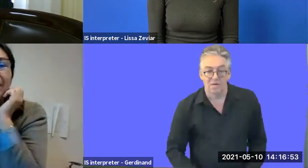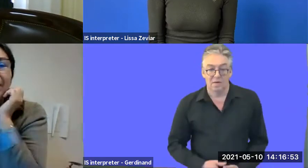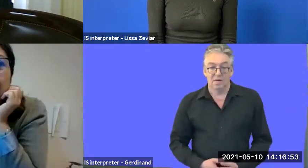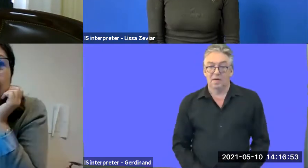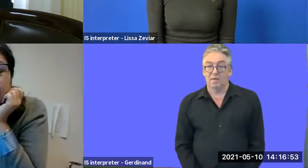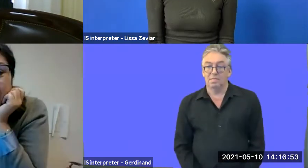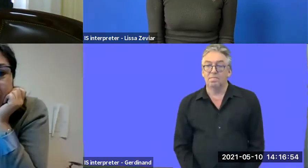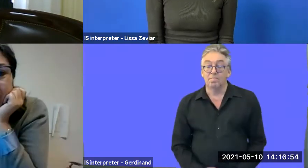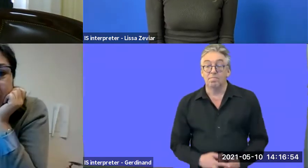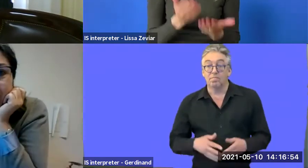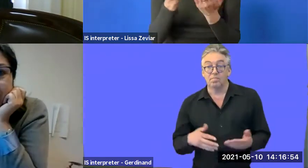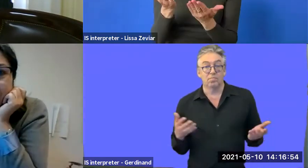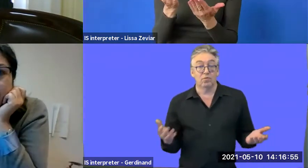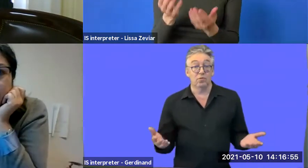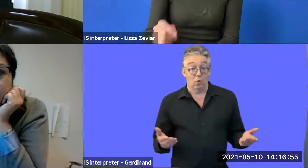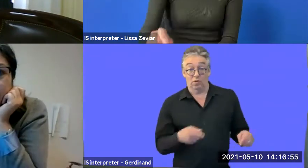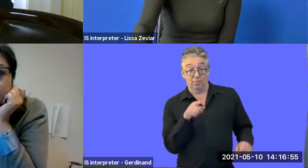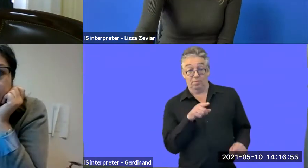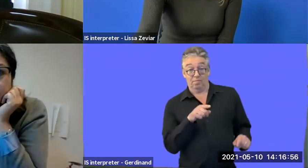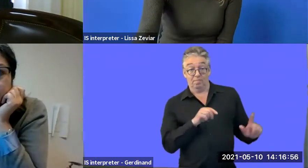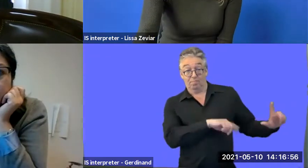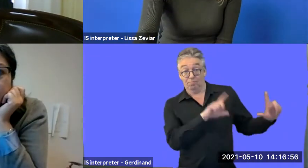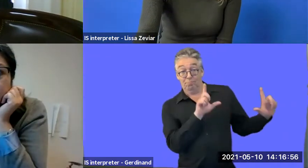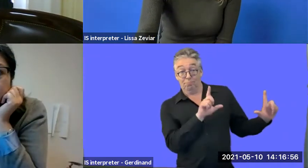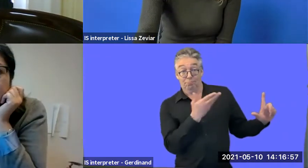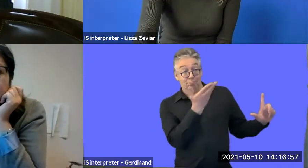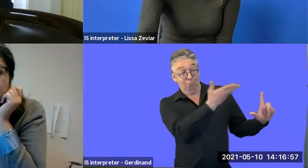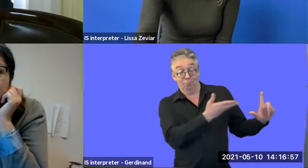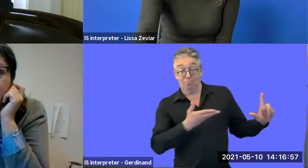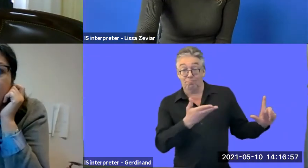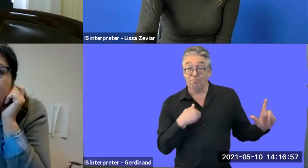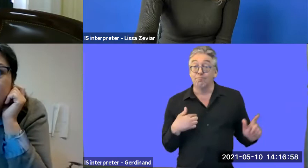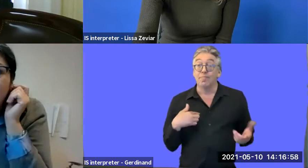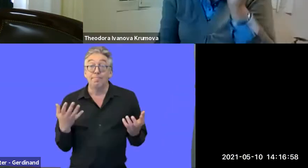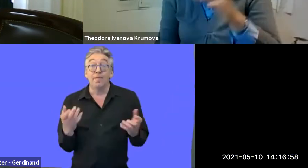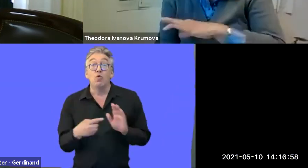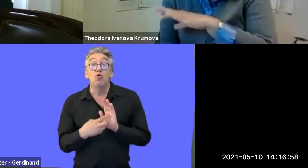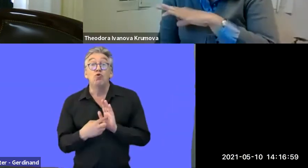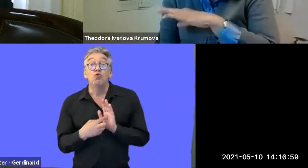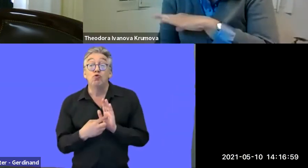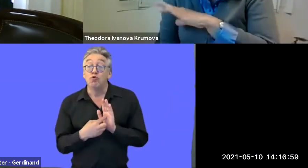Here I just wanted to show you, my slide represents the world